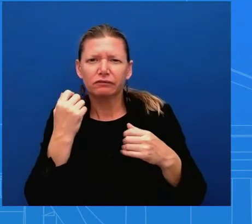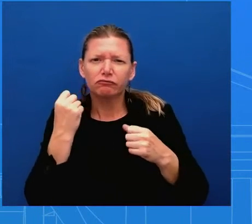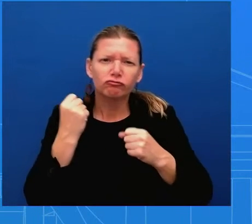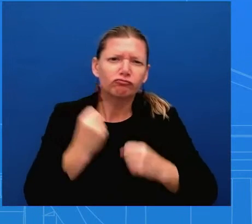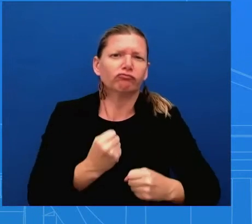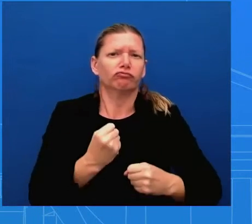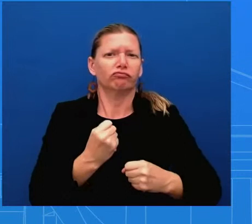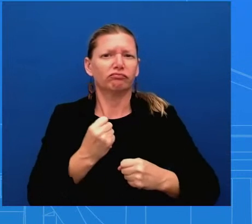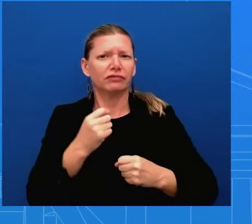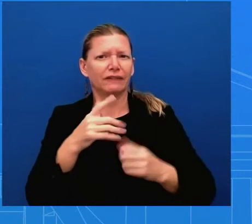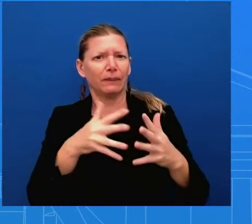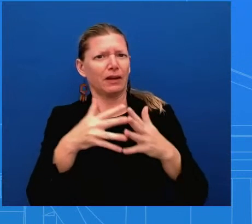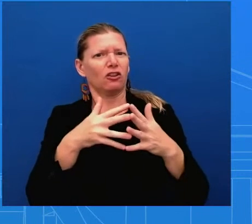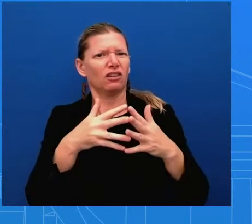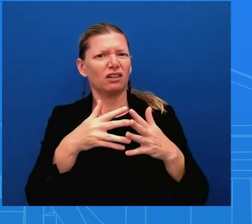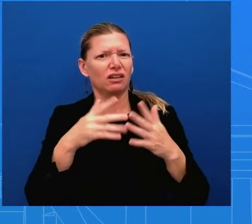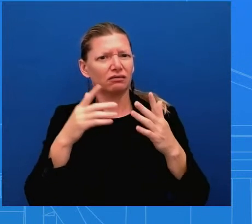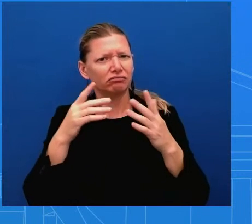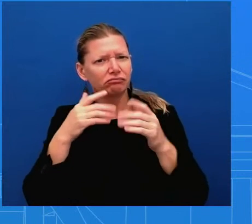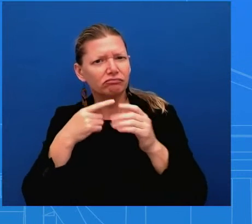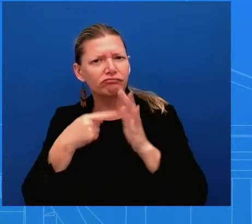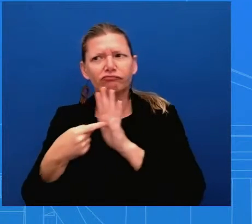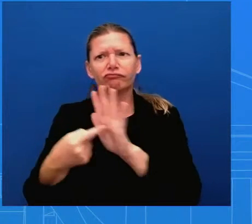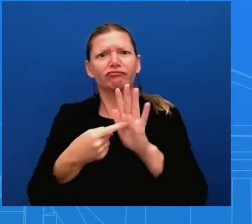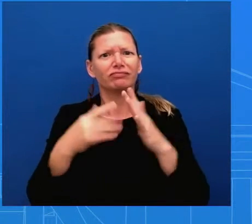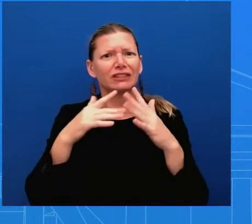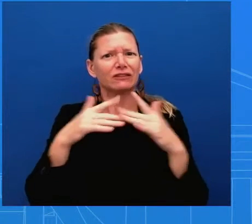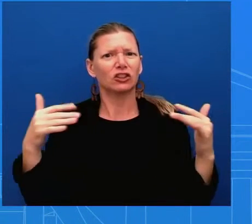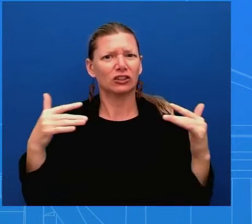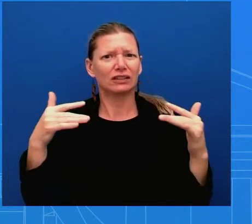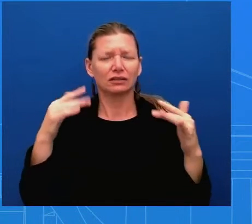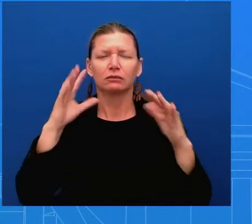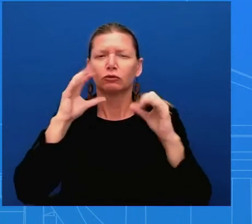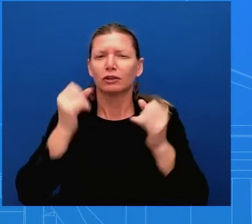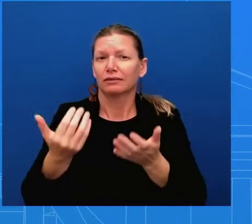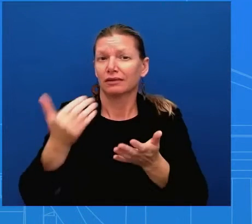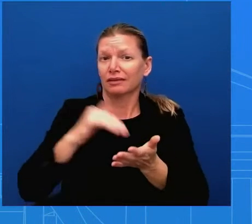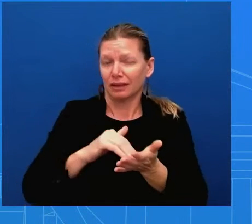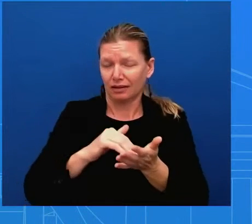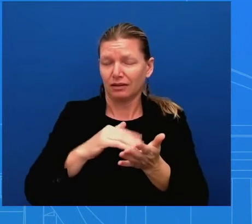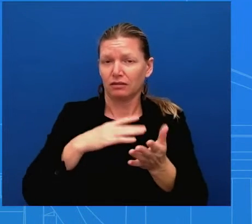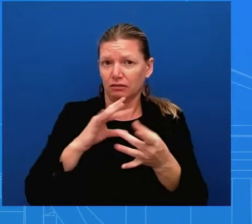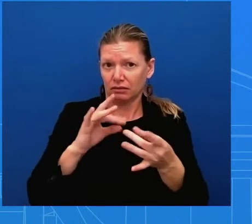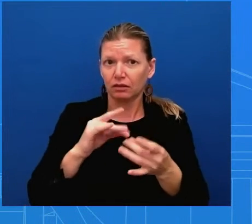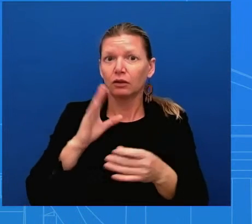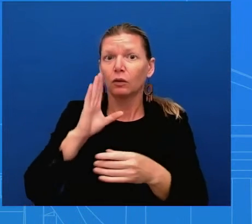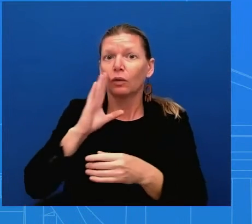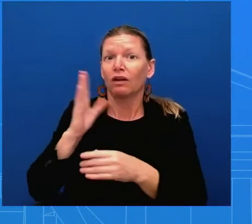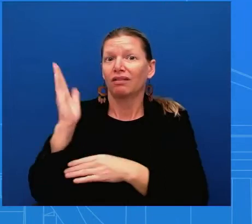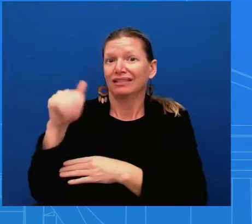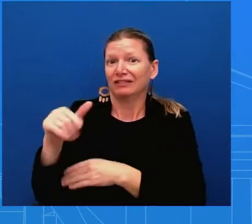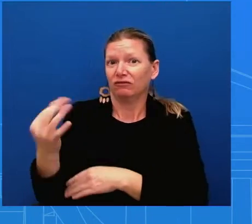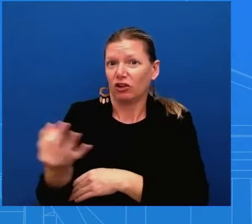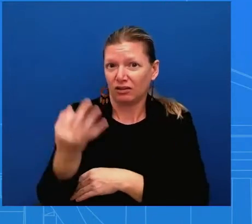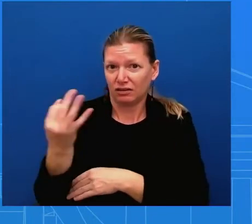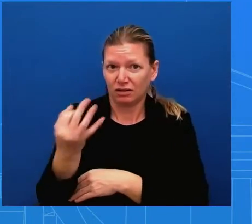But we have made very clear how we feel about this decision that happened almost a year ago. The Press: But does he believe that it undermines Brown v.